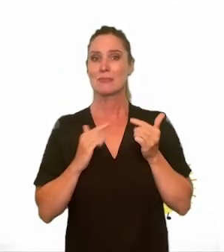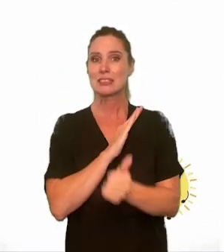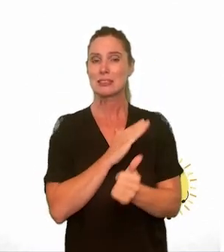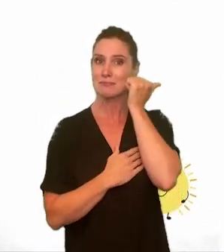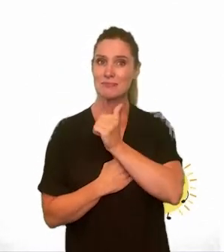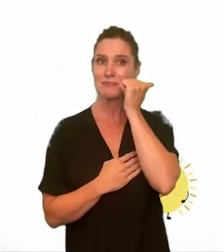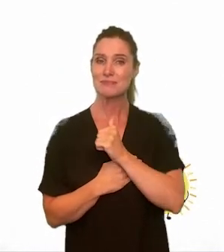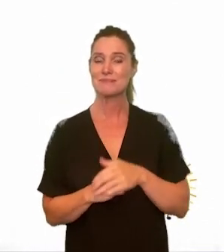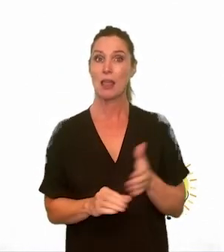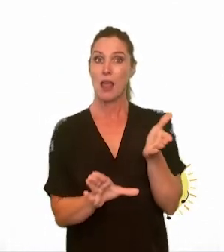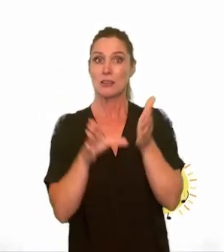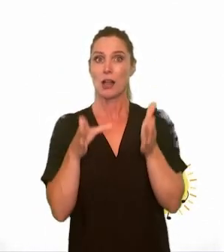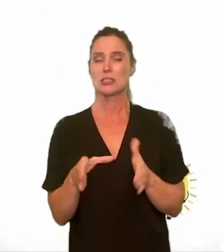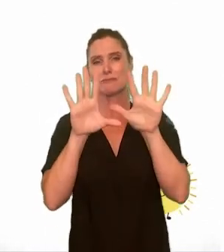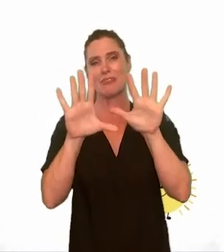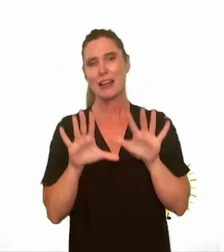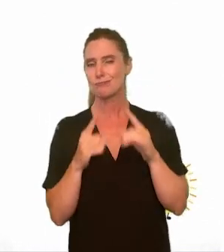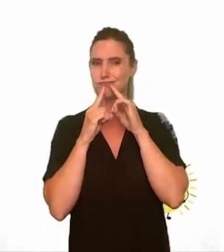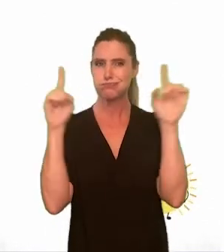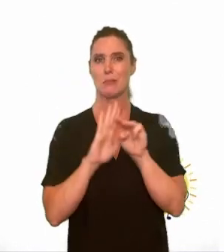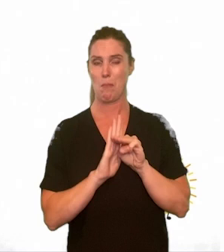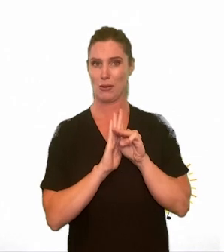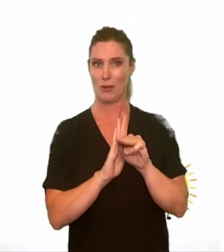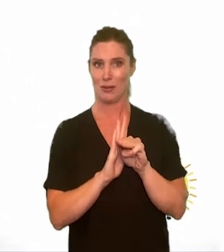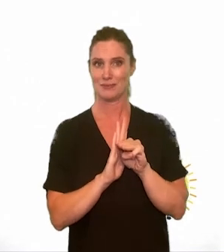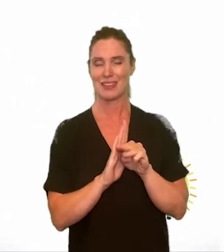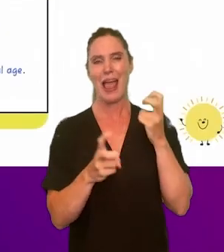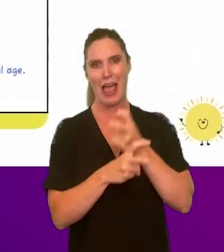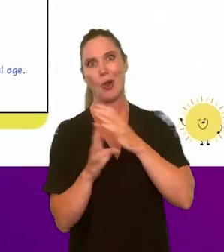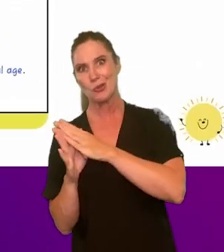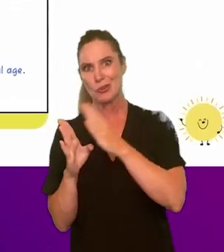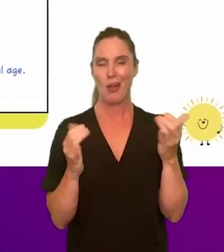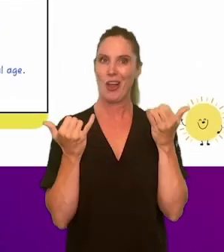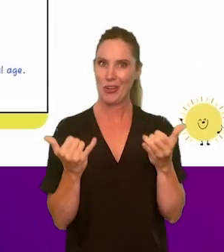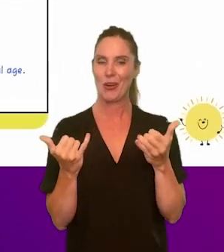Psychologists are a fantastic, effective model, and while they're hard to scale in their current form, the psychology community